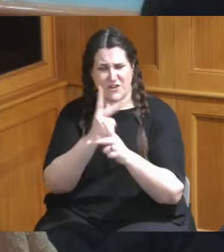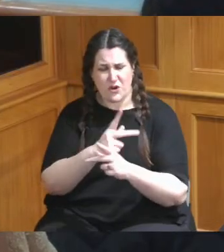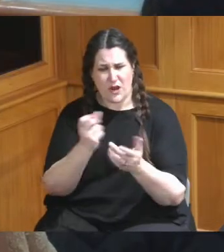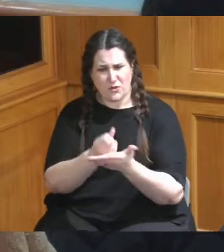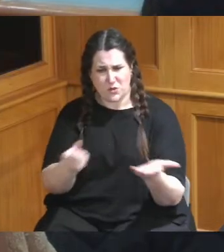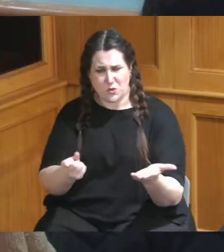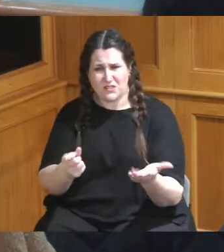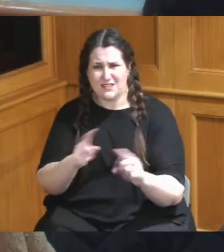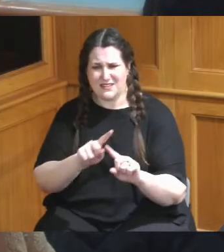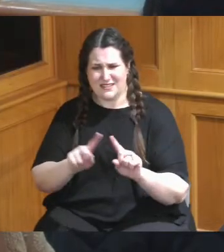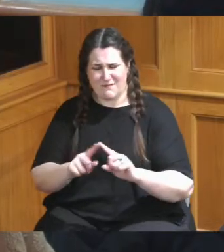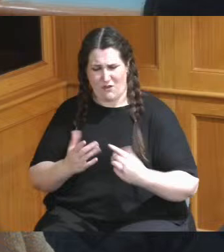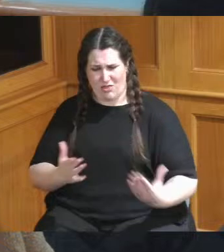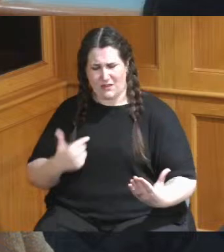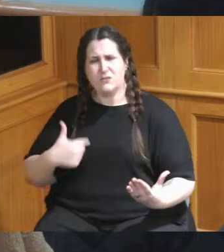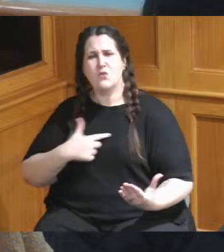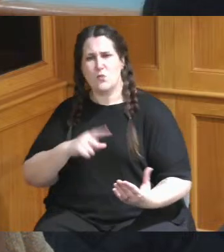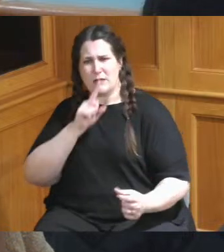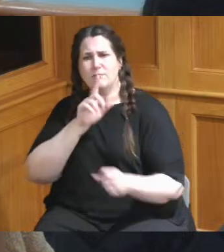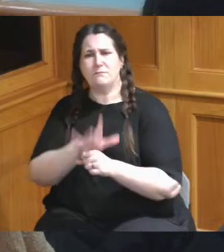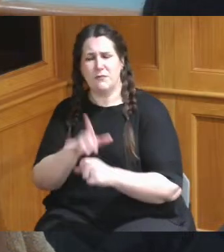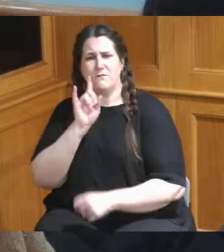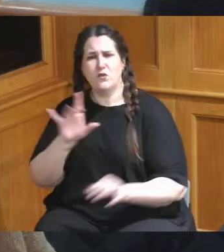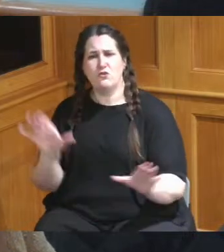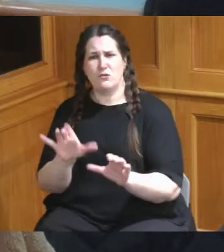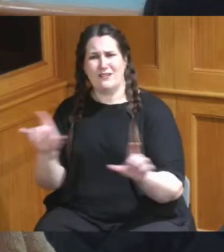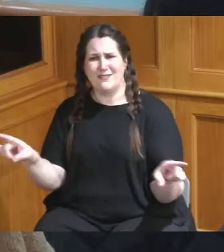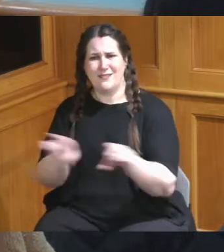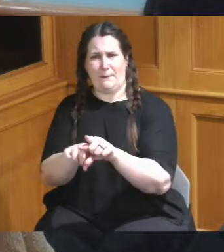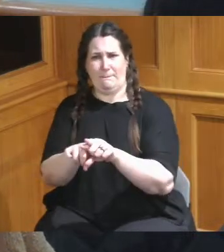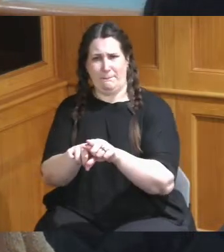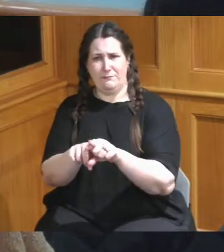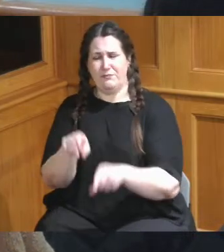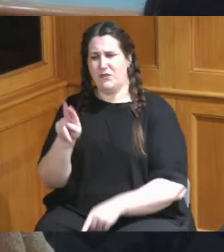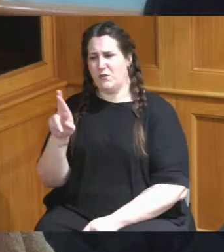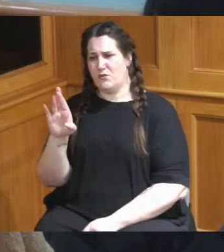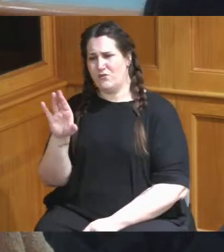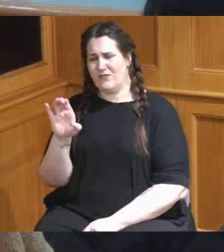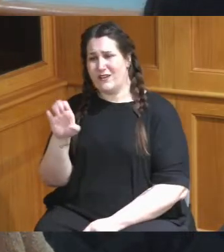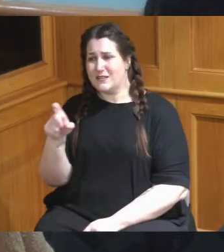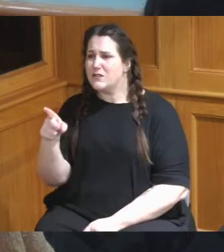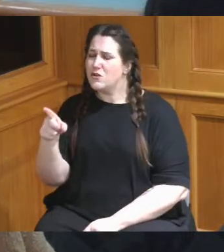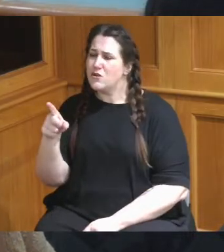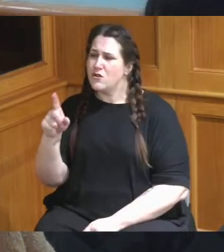We're committed to that. Commissioner Reece, Vice President, you talked about we can't go